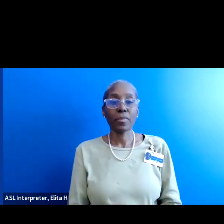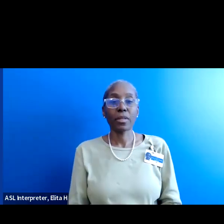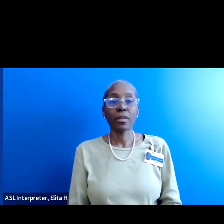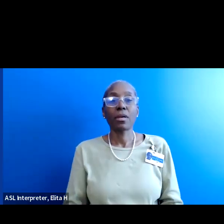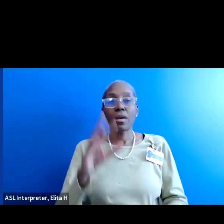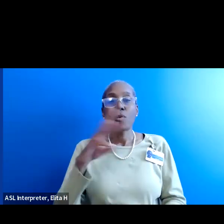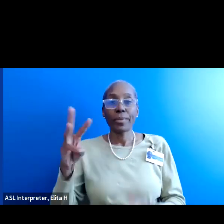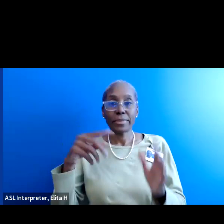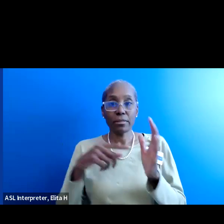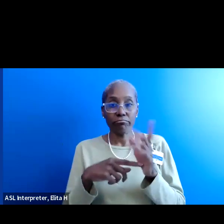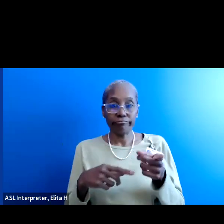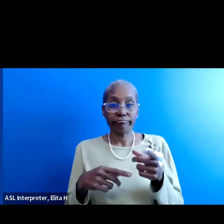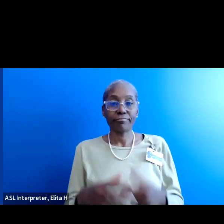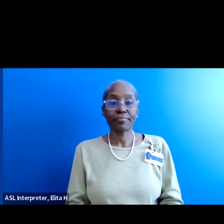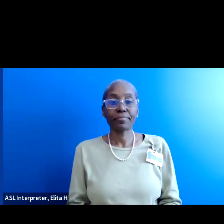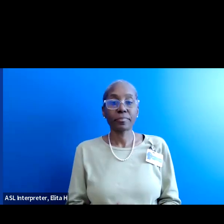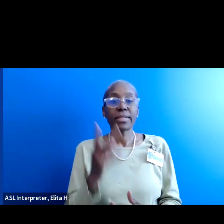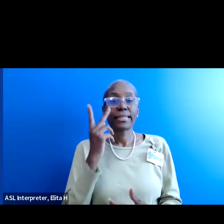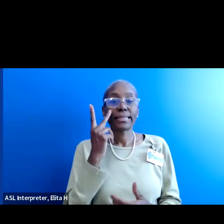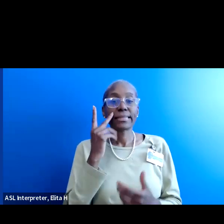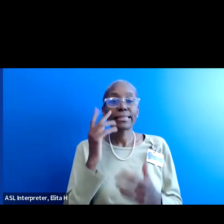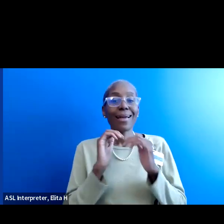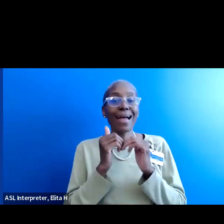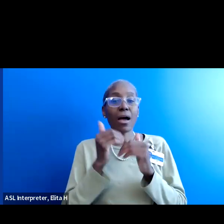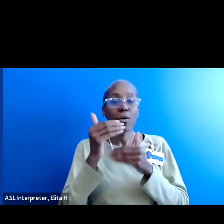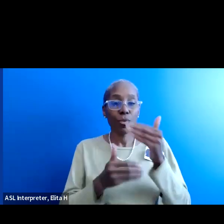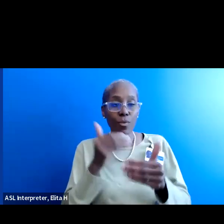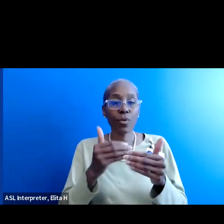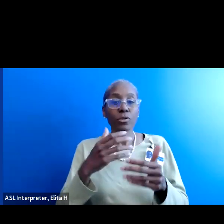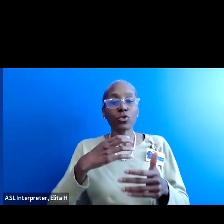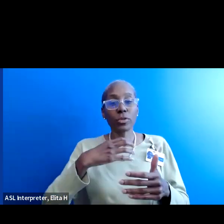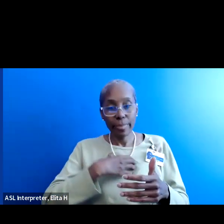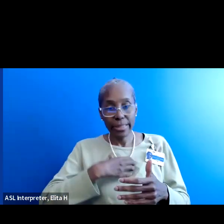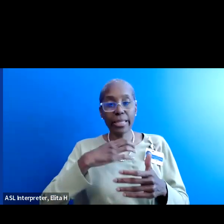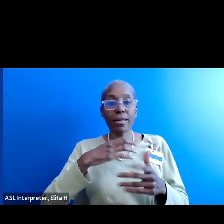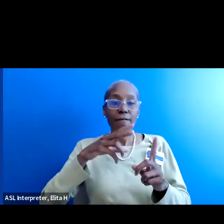website and see how to go about those complaints and filing an appeal.